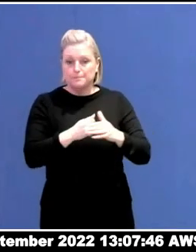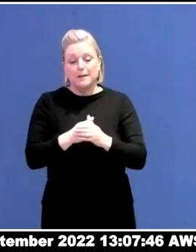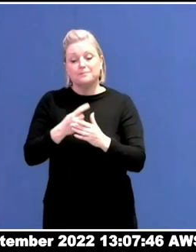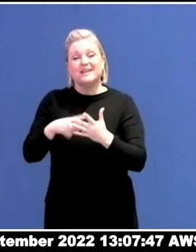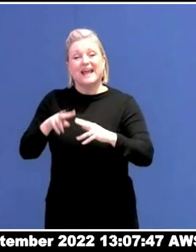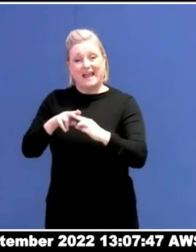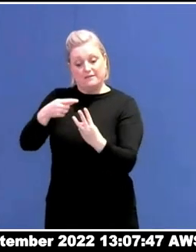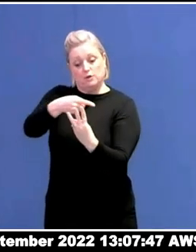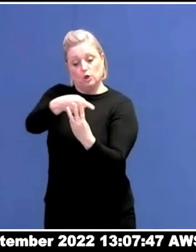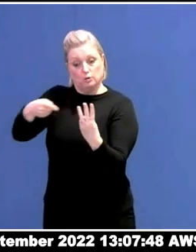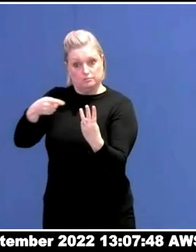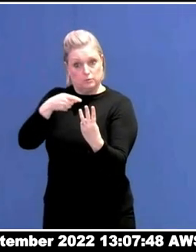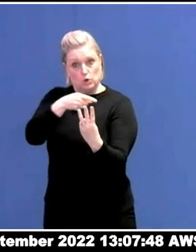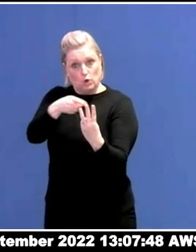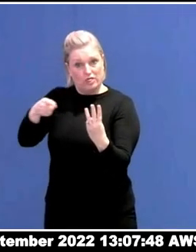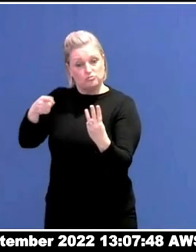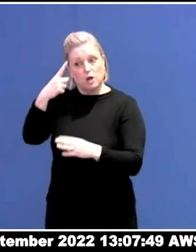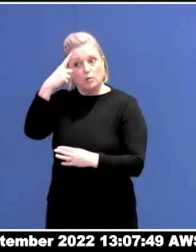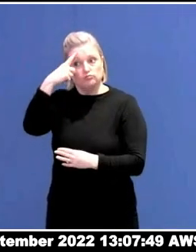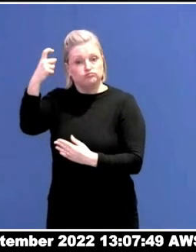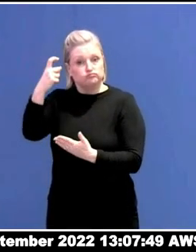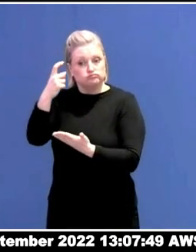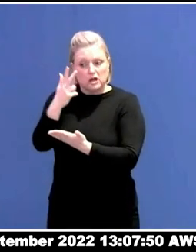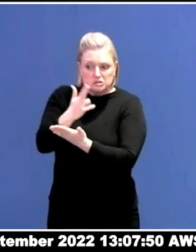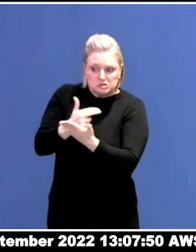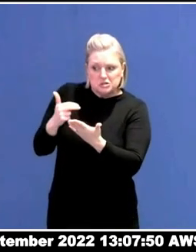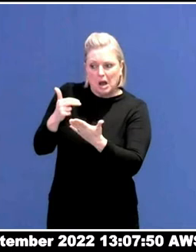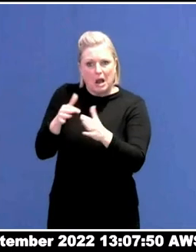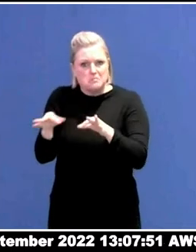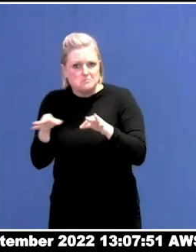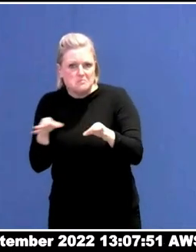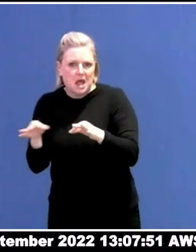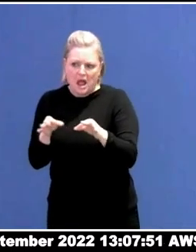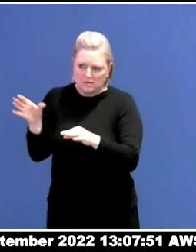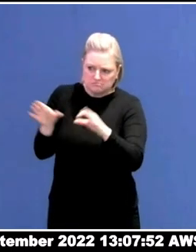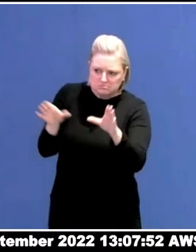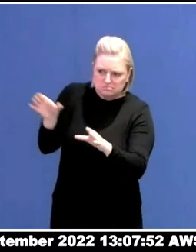extent, a prison, what would the overriding philosophy look like?